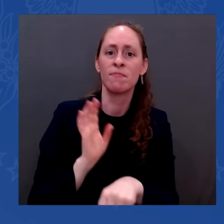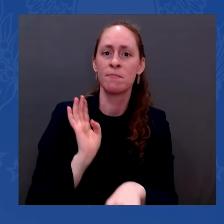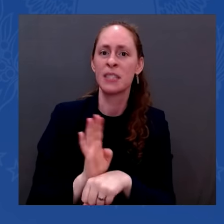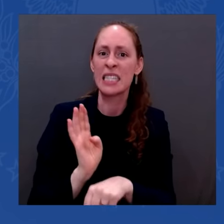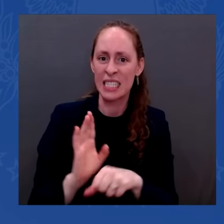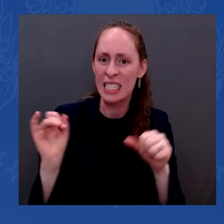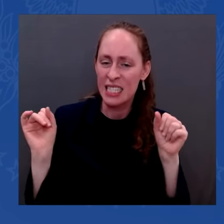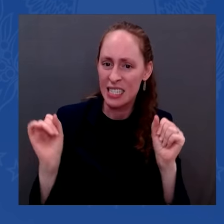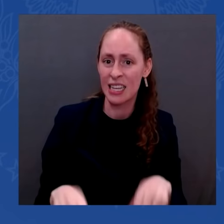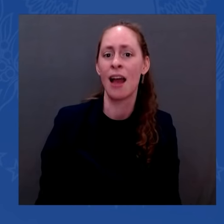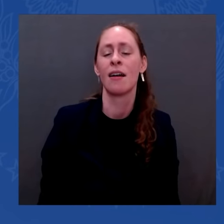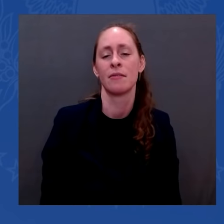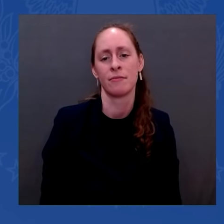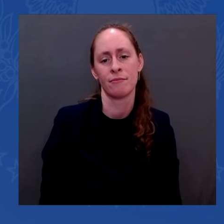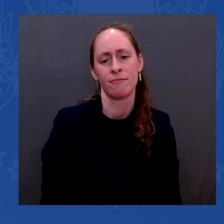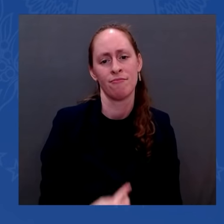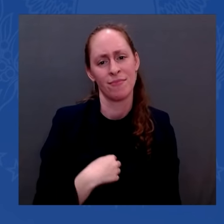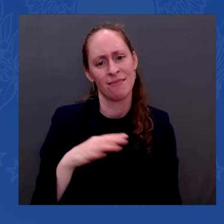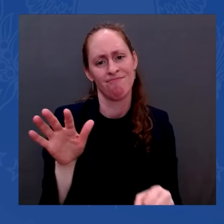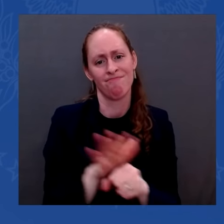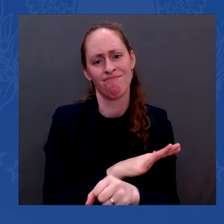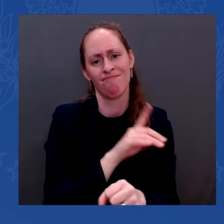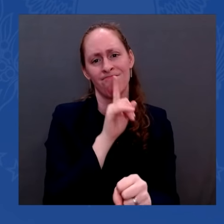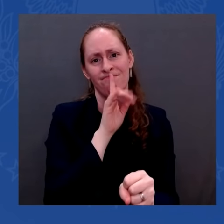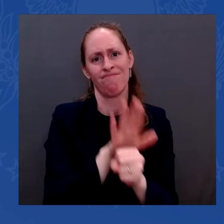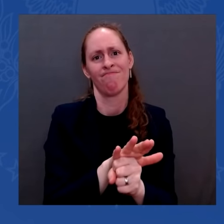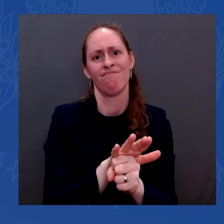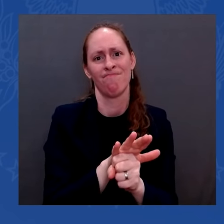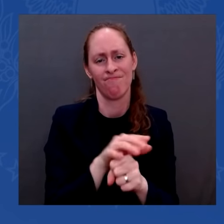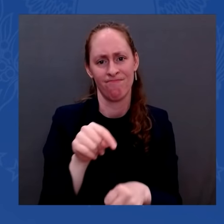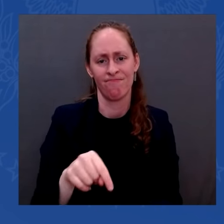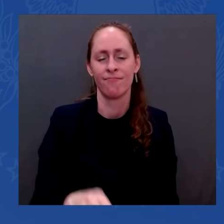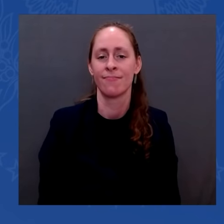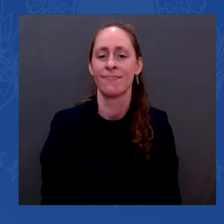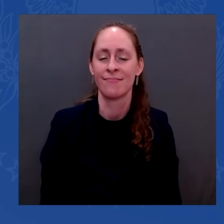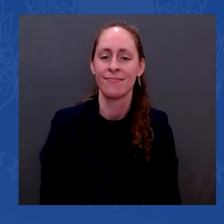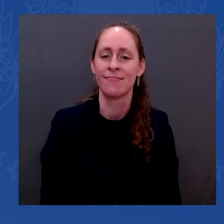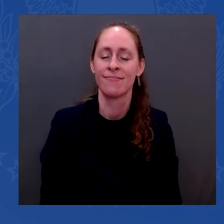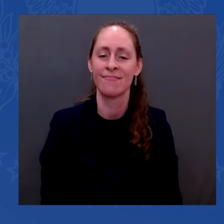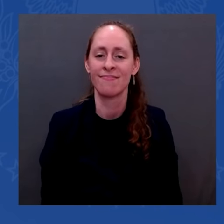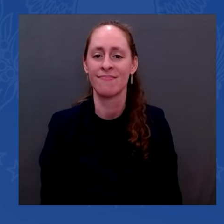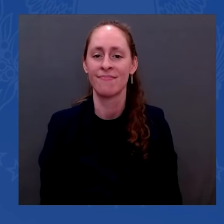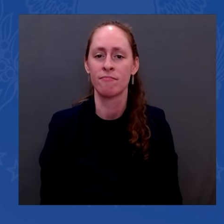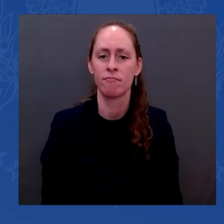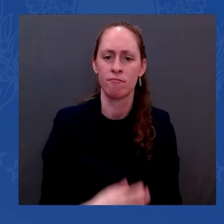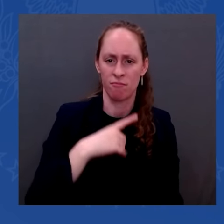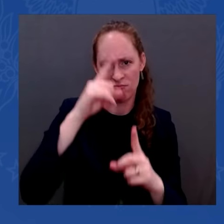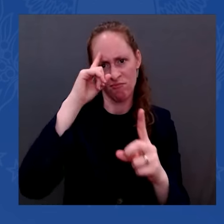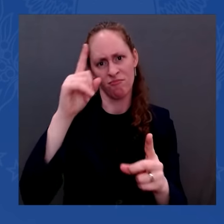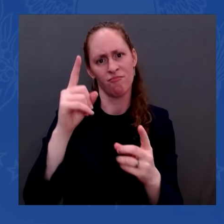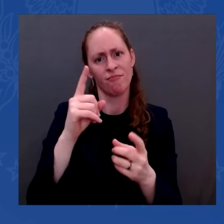a secure lithium future and are living up to the values